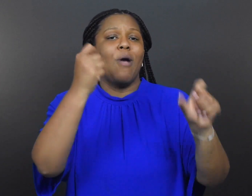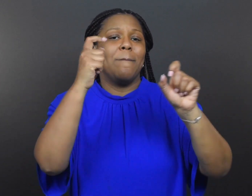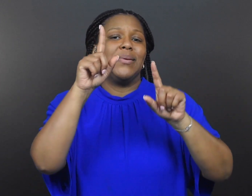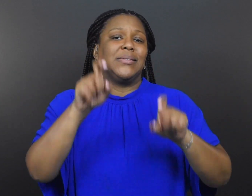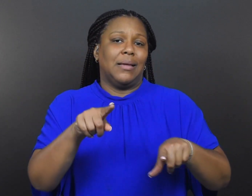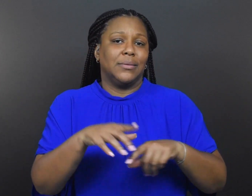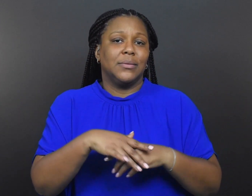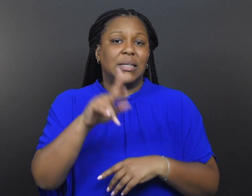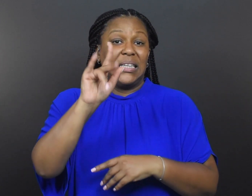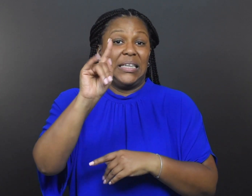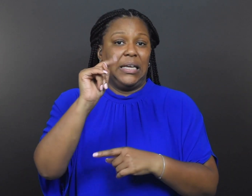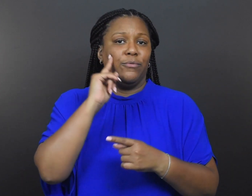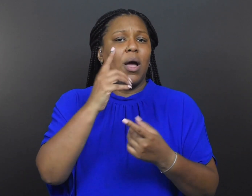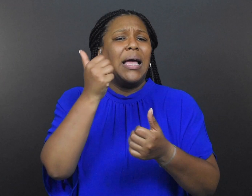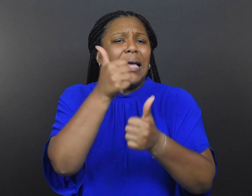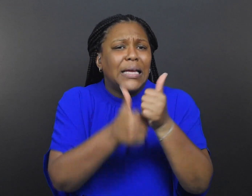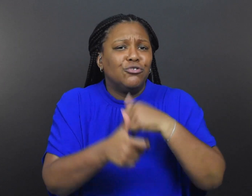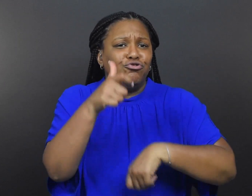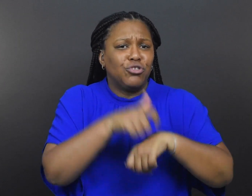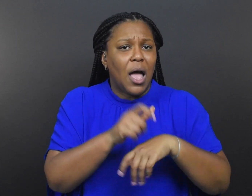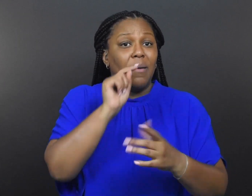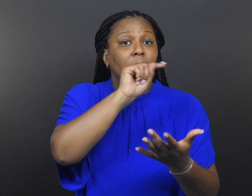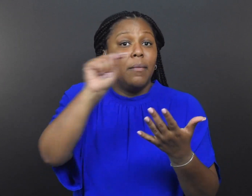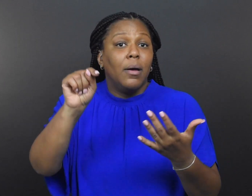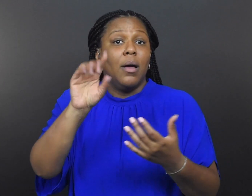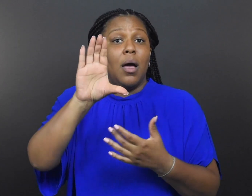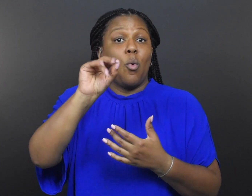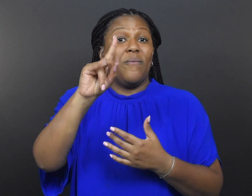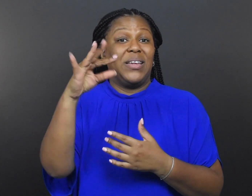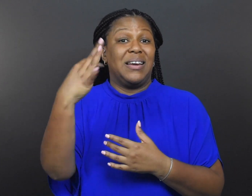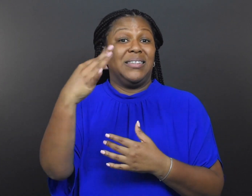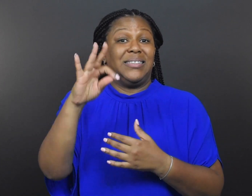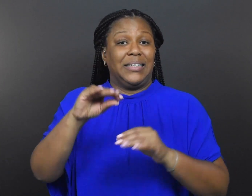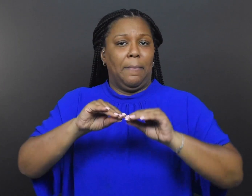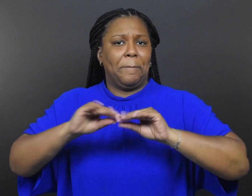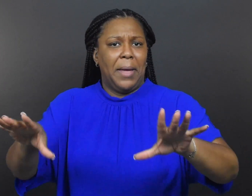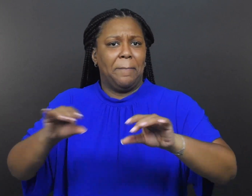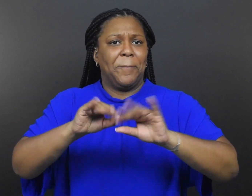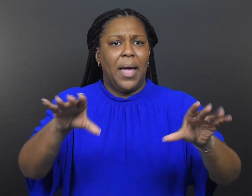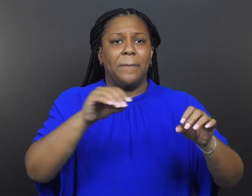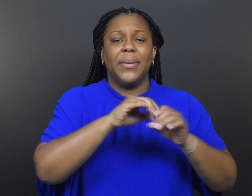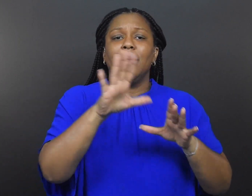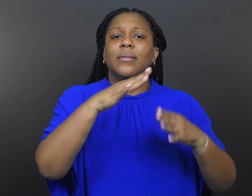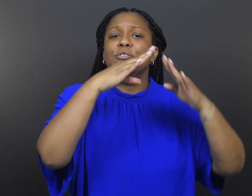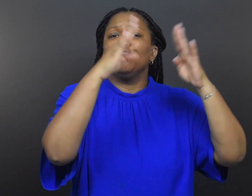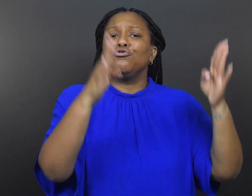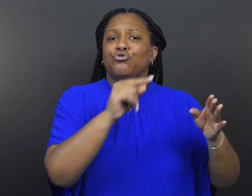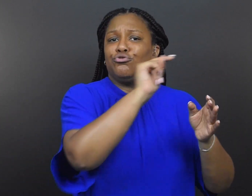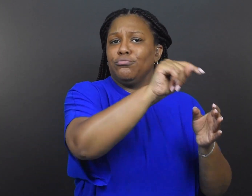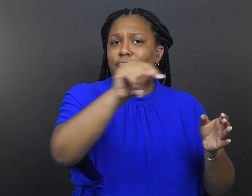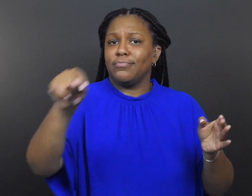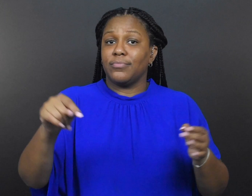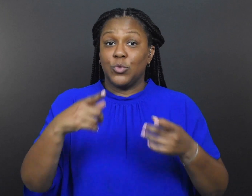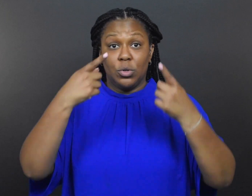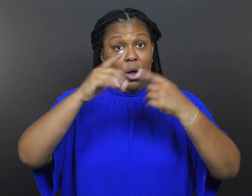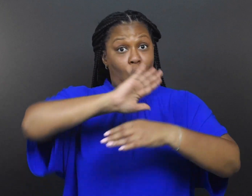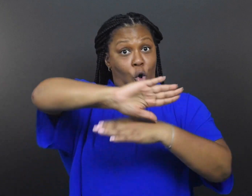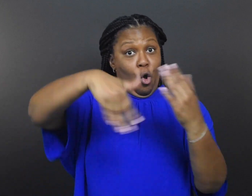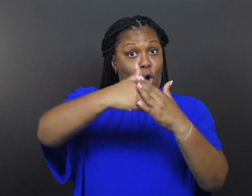outbreak in the shelter so that all shelter residents could be tested as often as needed.